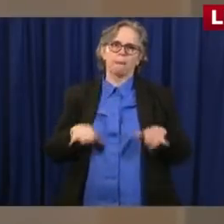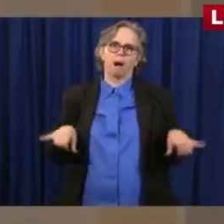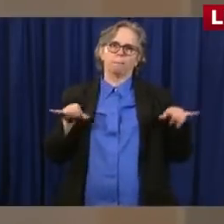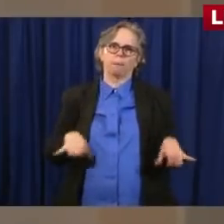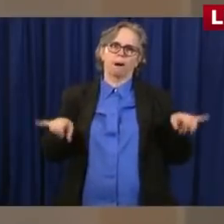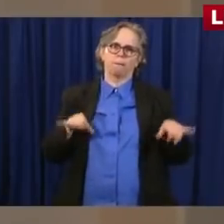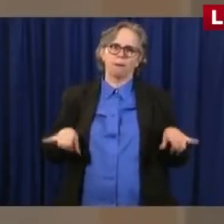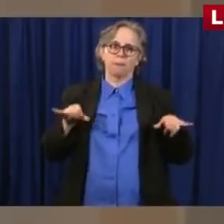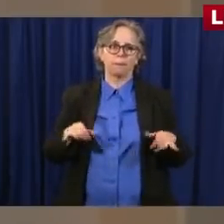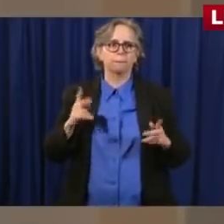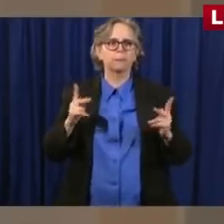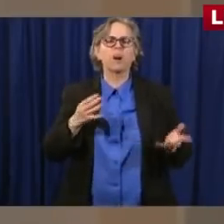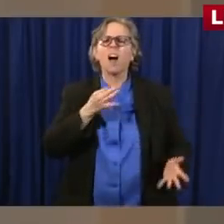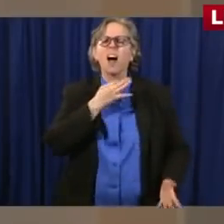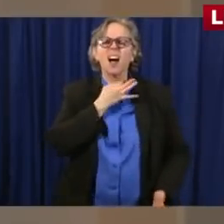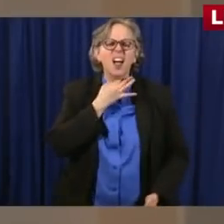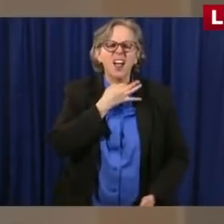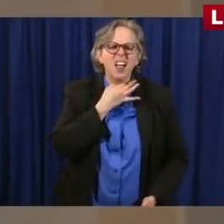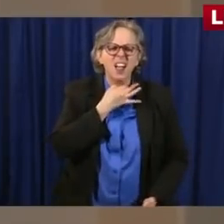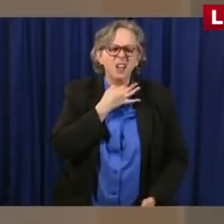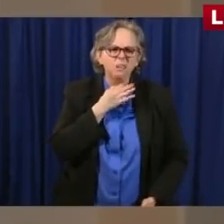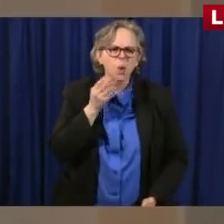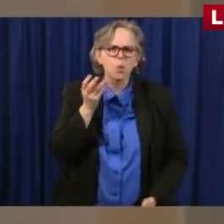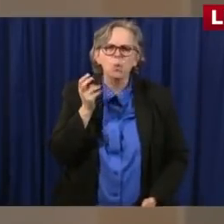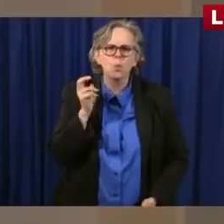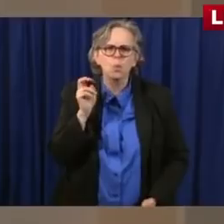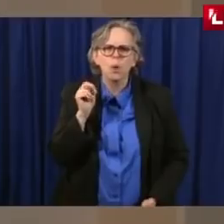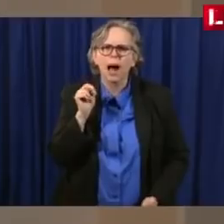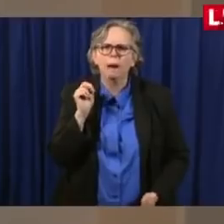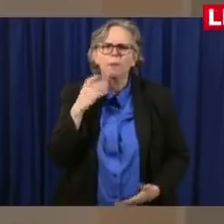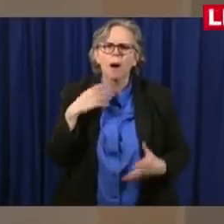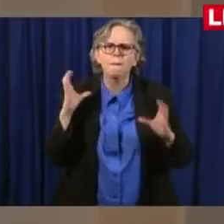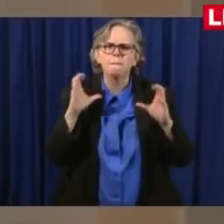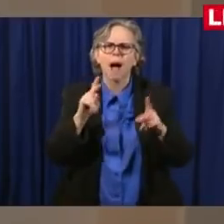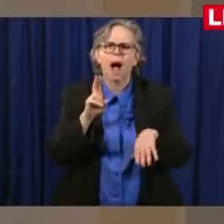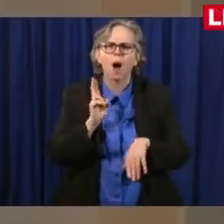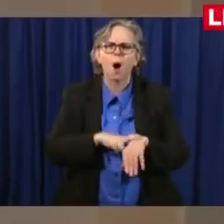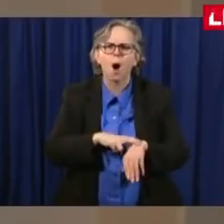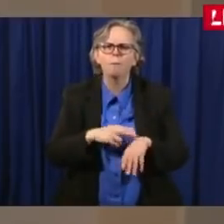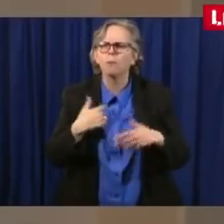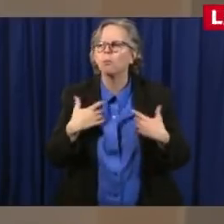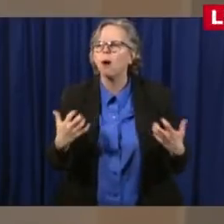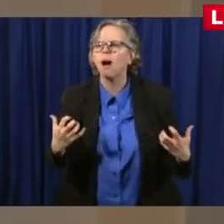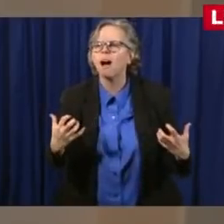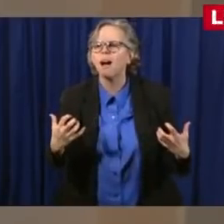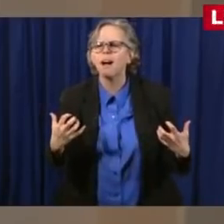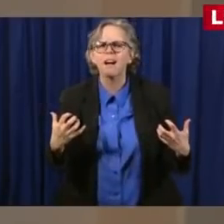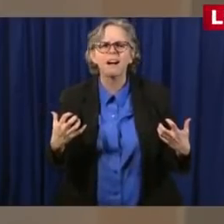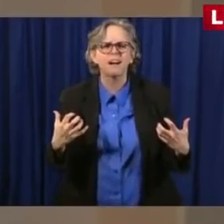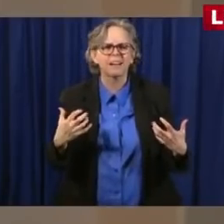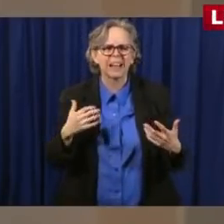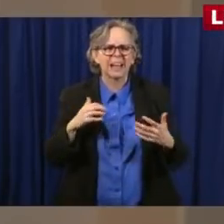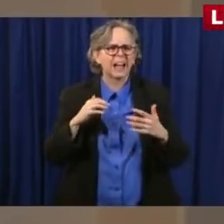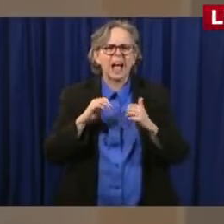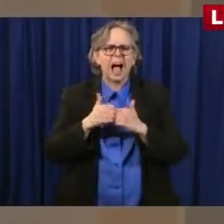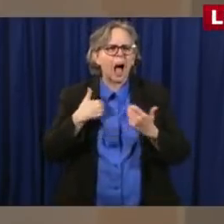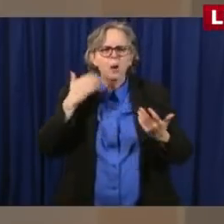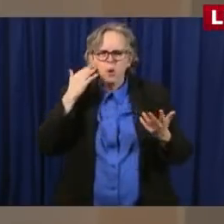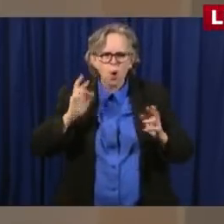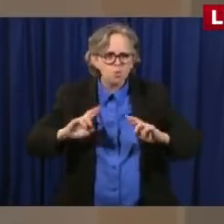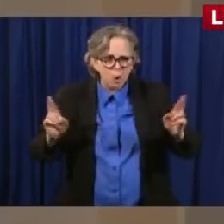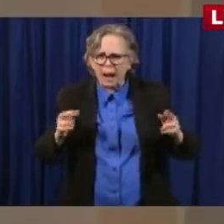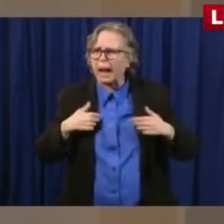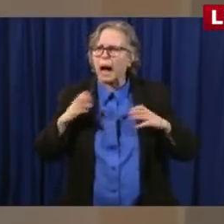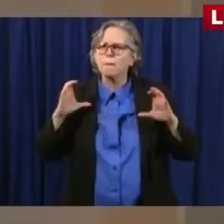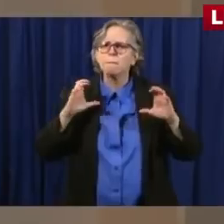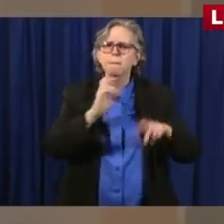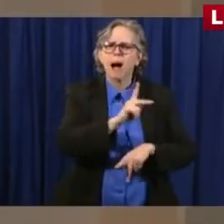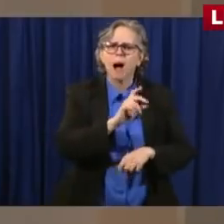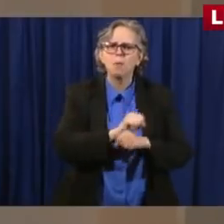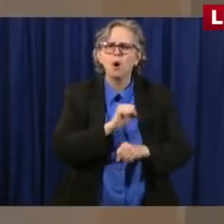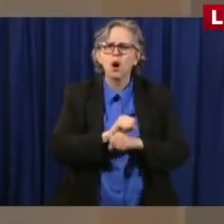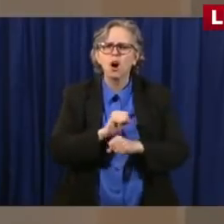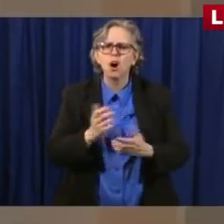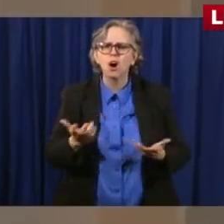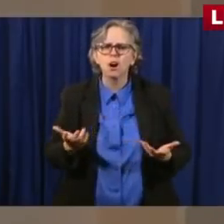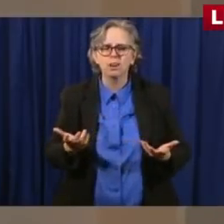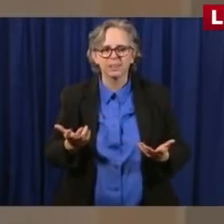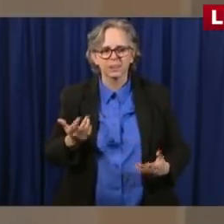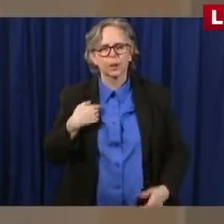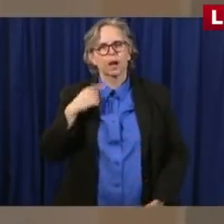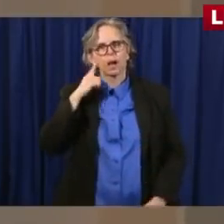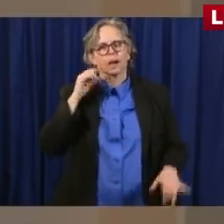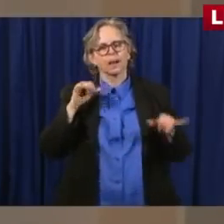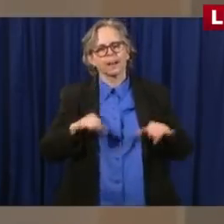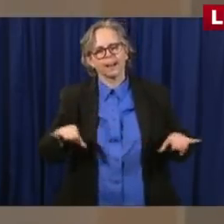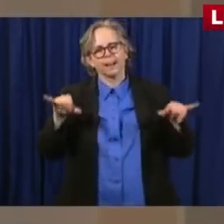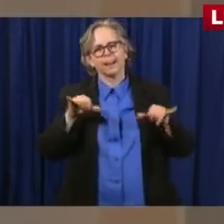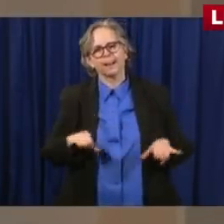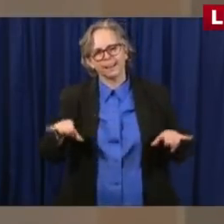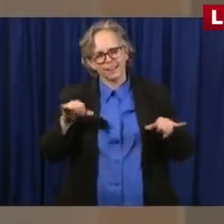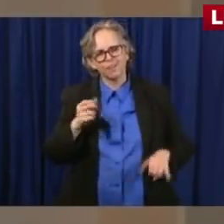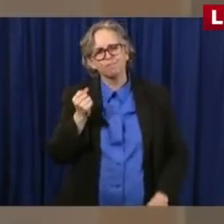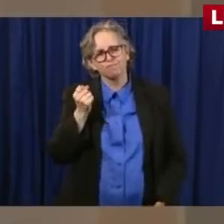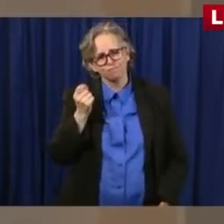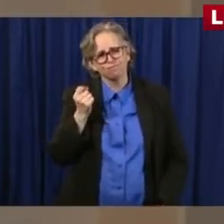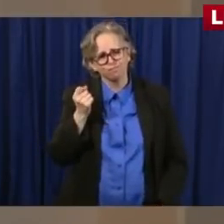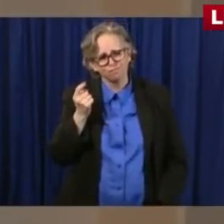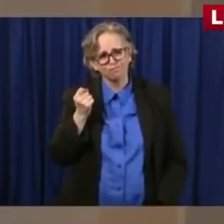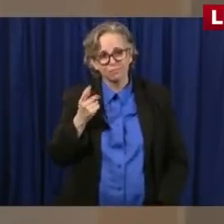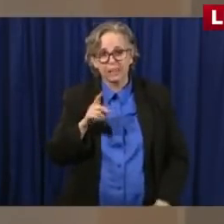ONE OF THE QUESTIONS I GET ARE FROM PEOPLE WHO ARE WONDERING WHEN WILL THINGS GET BACK TO NORMAL AND WHAT WILL THAT BE BASED ON.